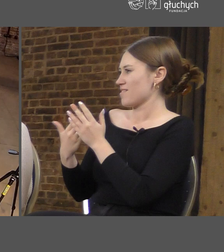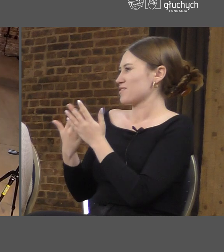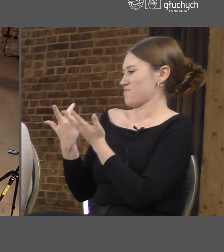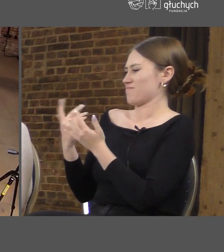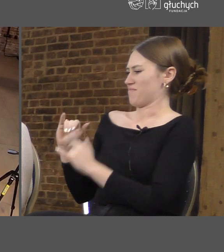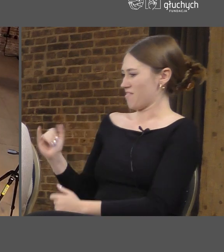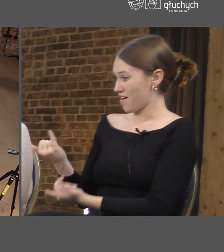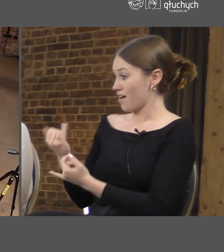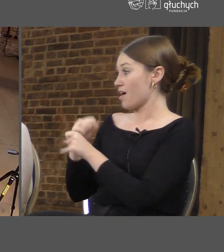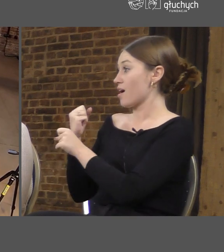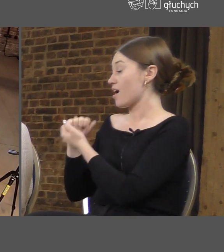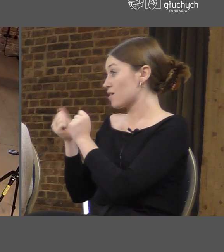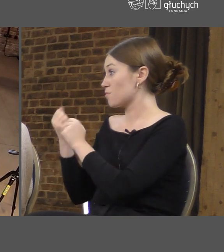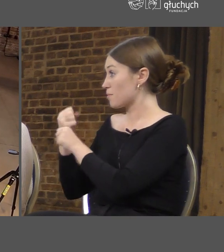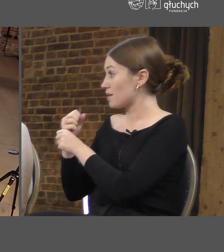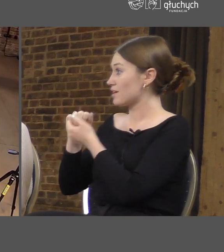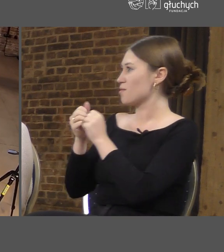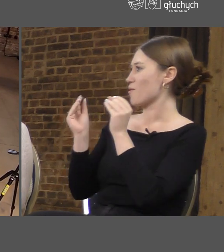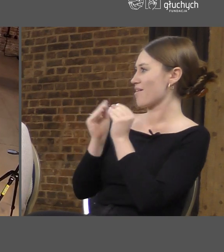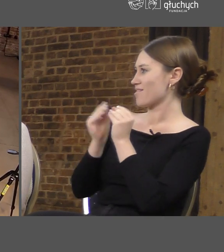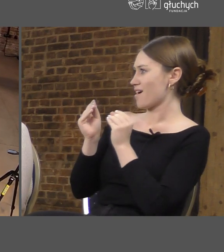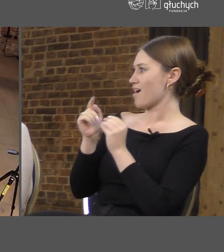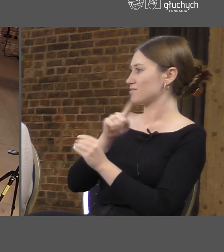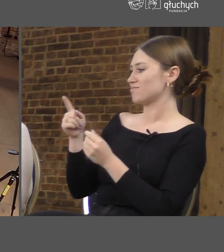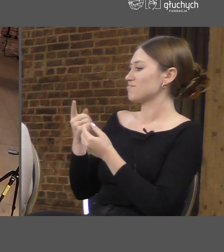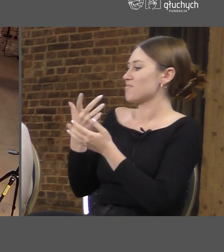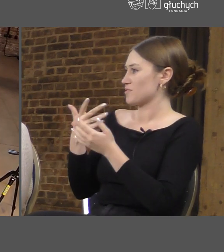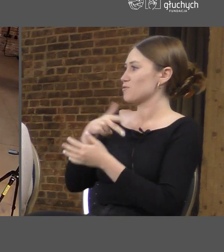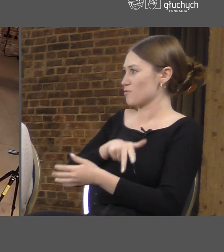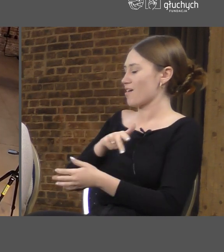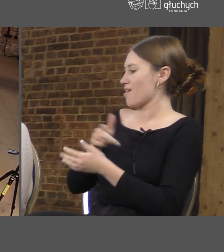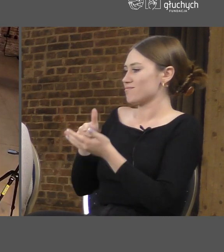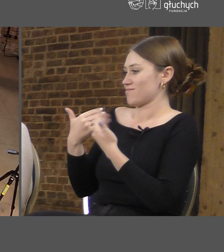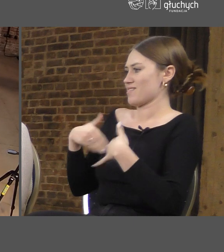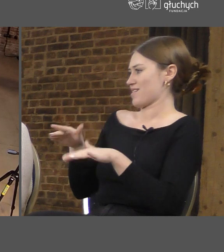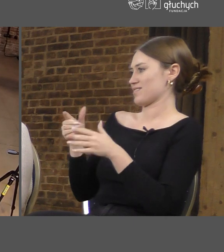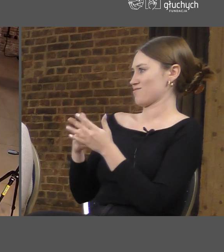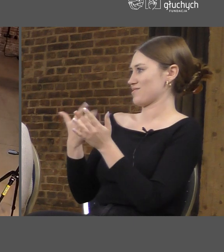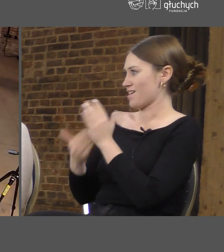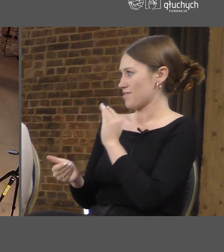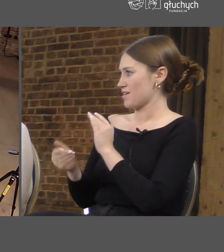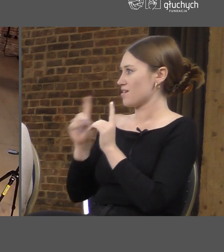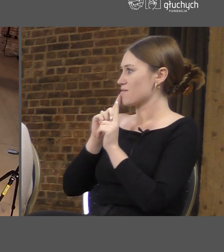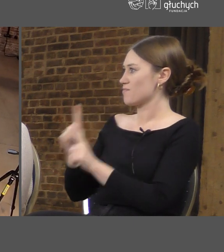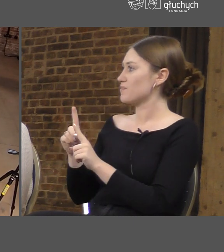That it's either work or pension. And they don't want to lose their pension. And it's so stupid, Because some amount of salary...